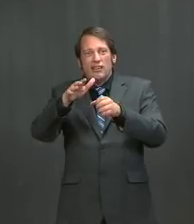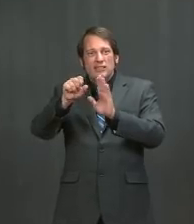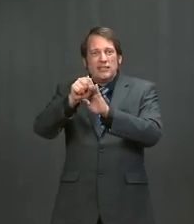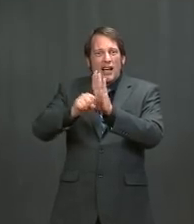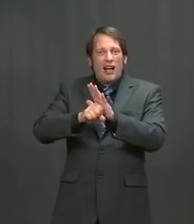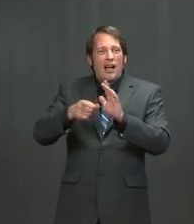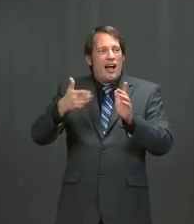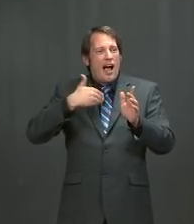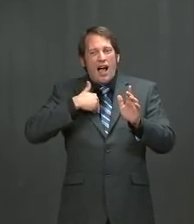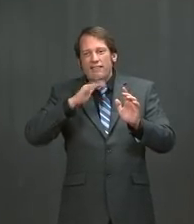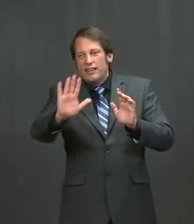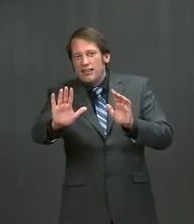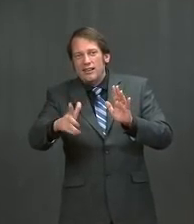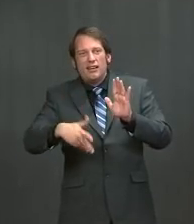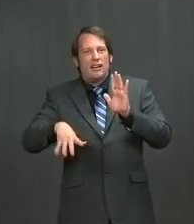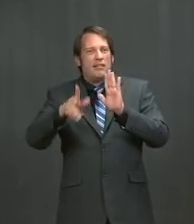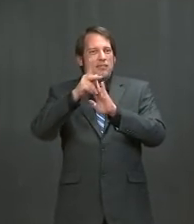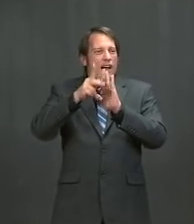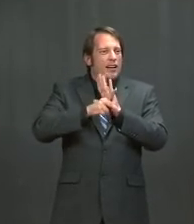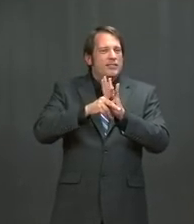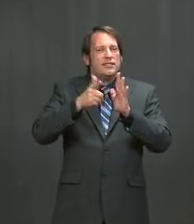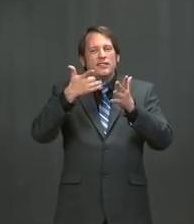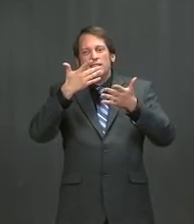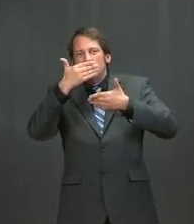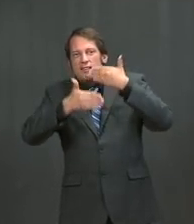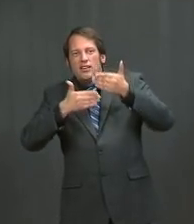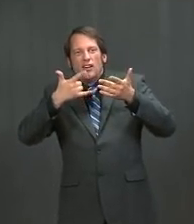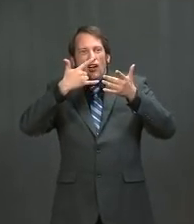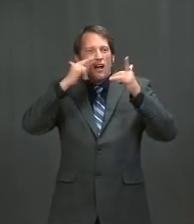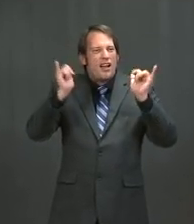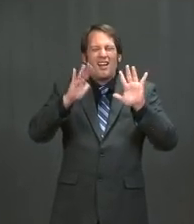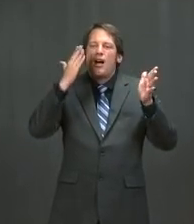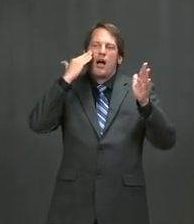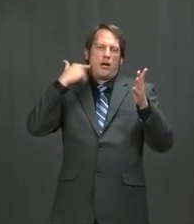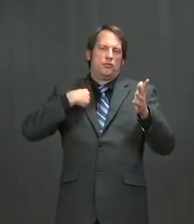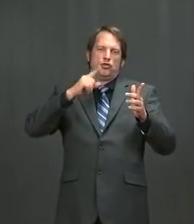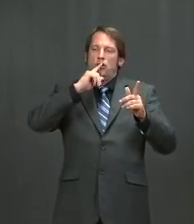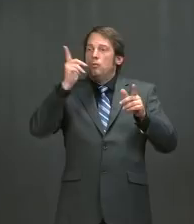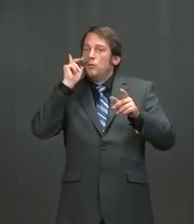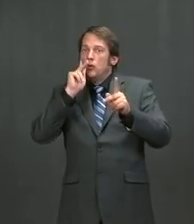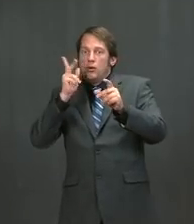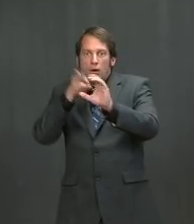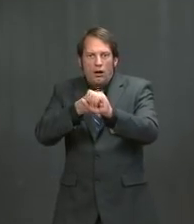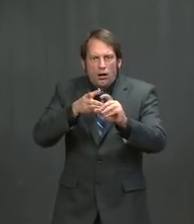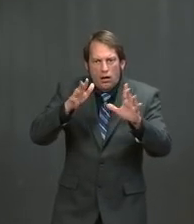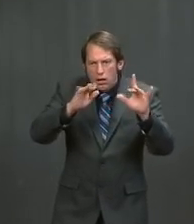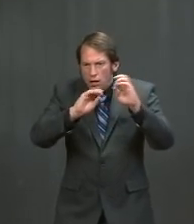I'm sure there'll be discussions. Members will have different views. They'll all be advocating for different projects; we certainly expect that.